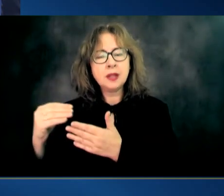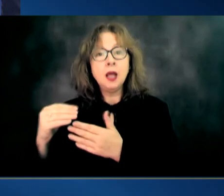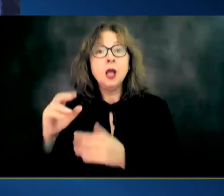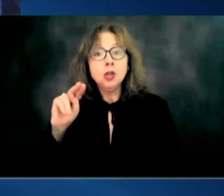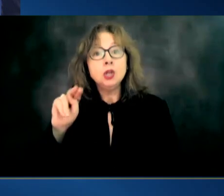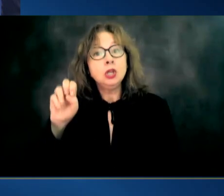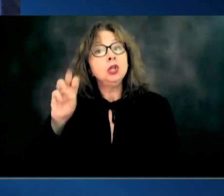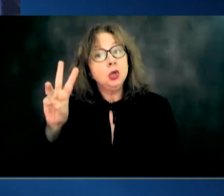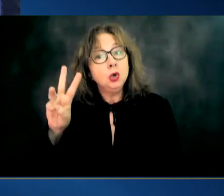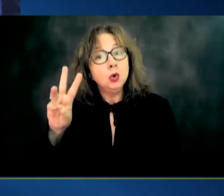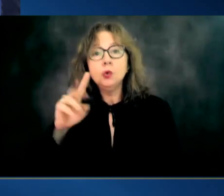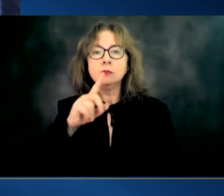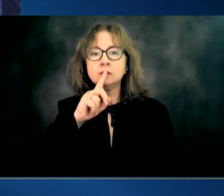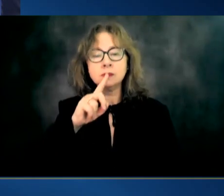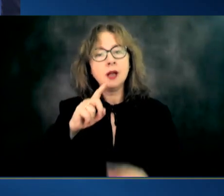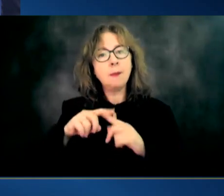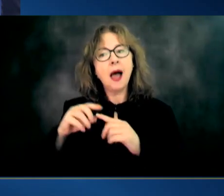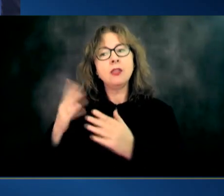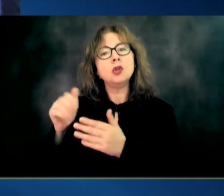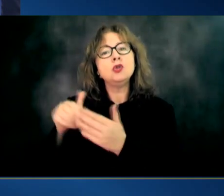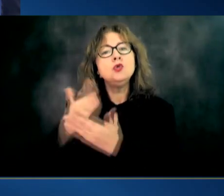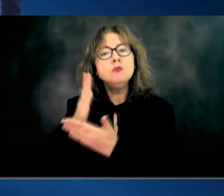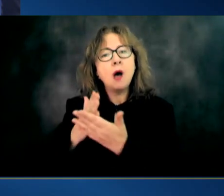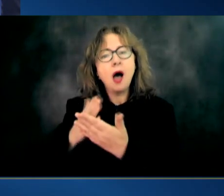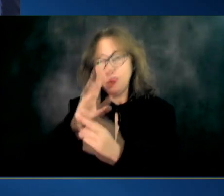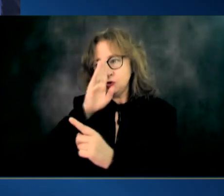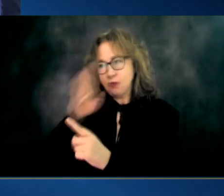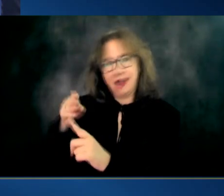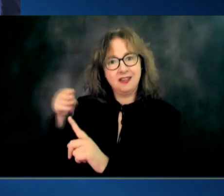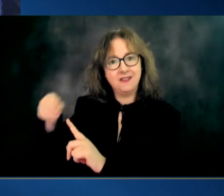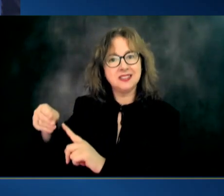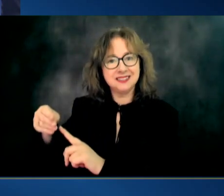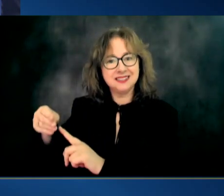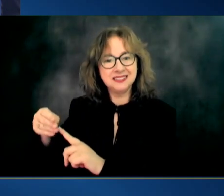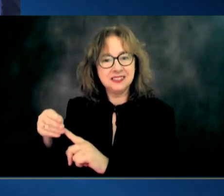directly funding them. Initially, we always partnered with them. We did work. They were